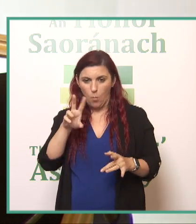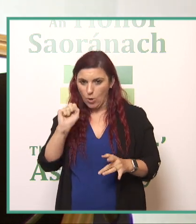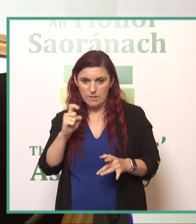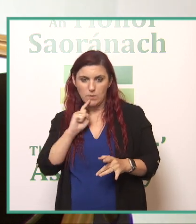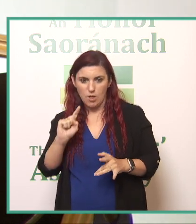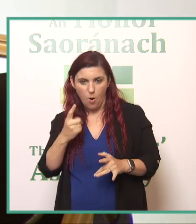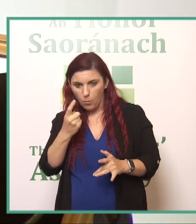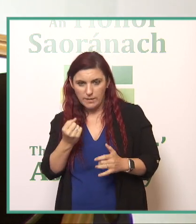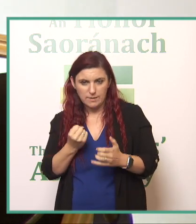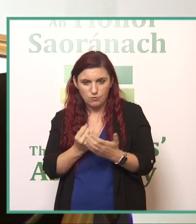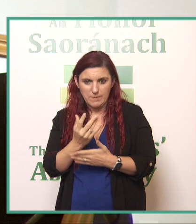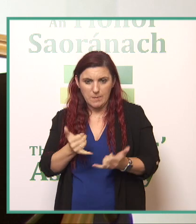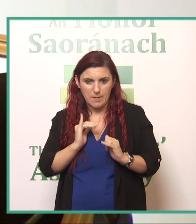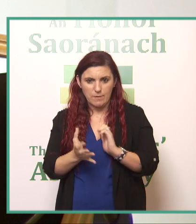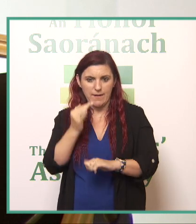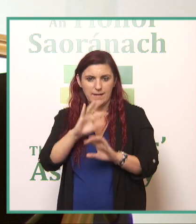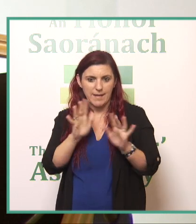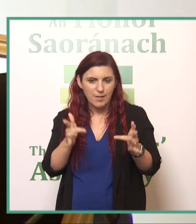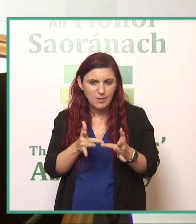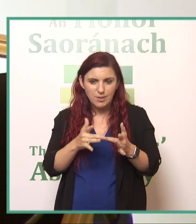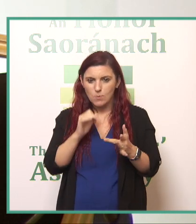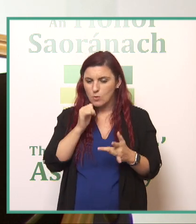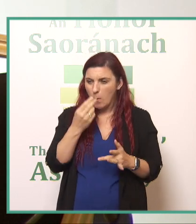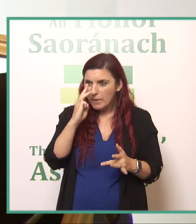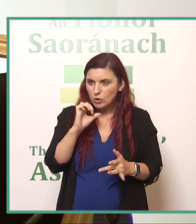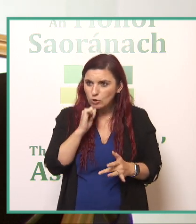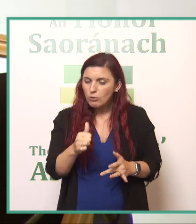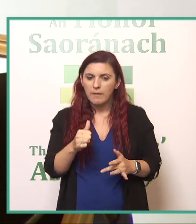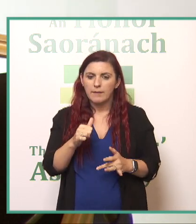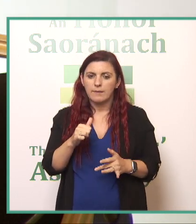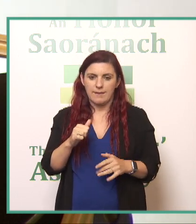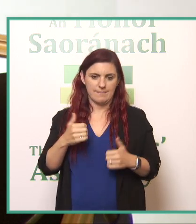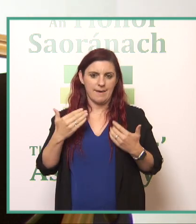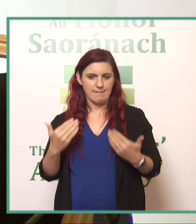about it on the internet there was no pictures there was nothing and now if you were to look up